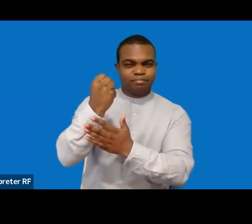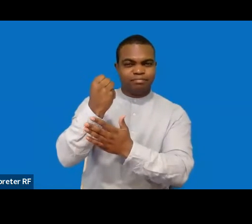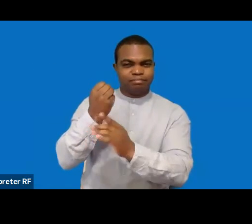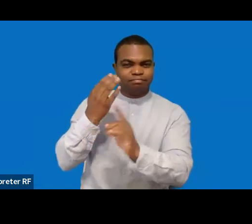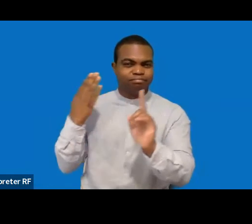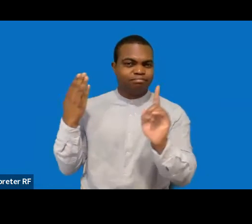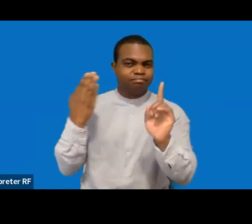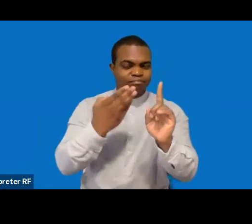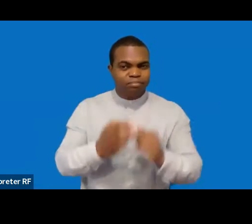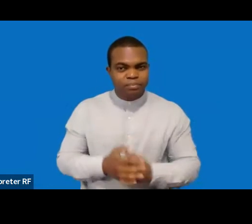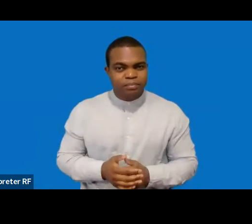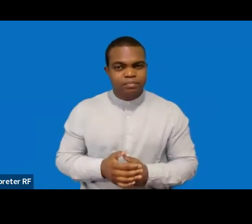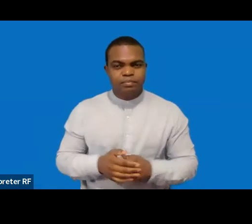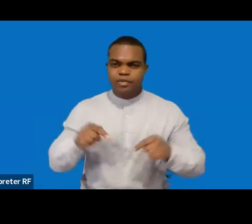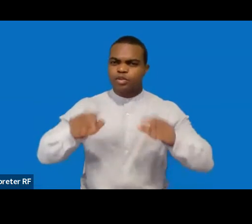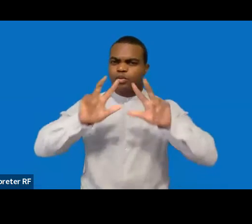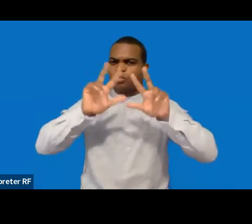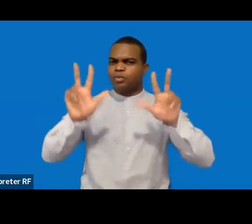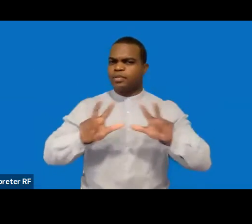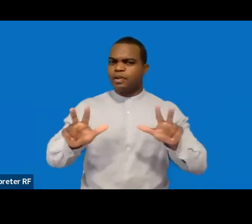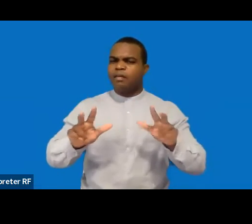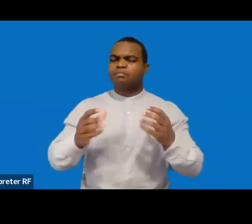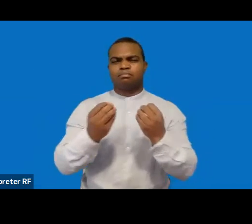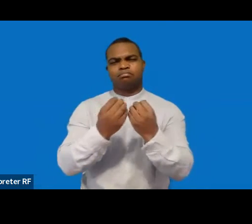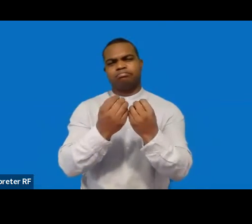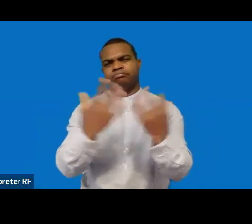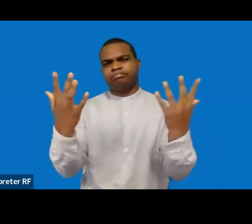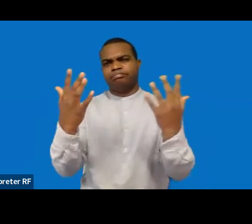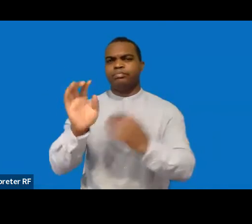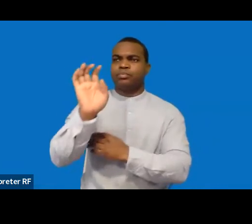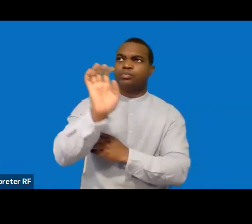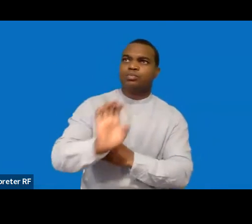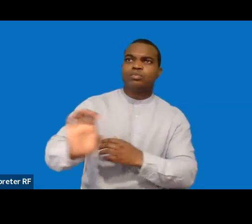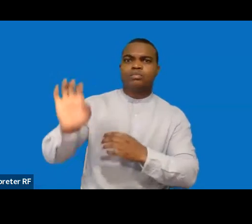are leading on this file in terms of the concerns of Persons with Disabilities.